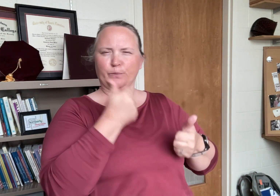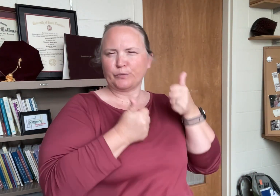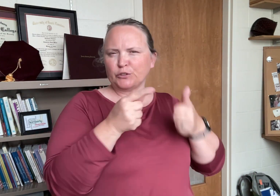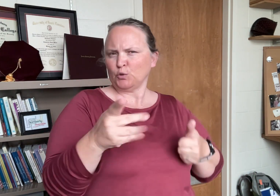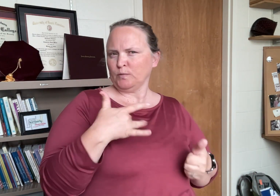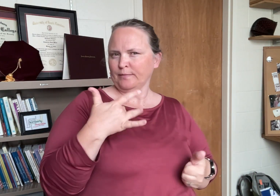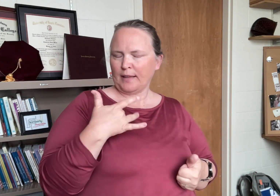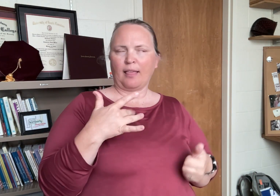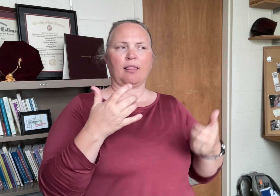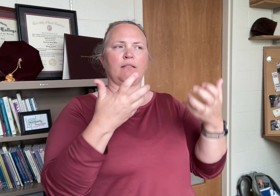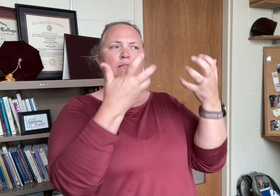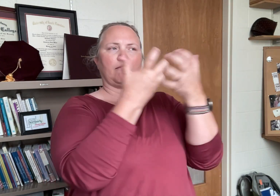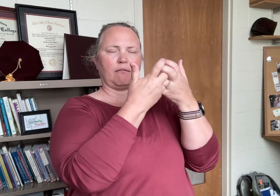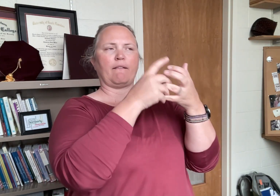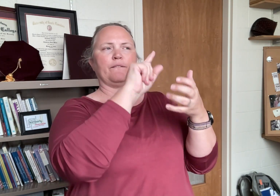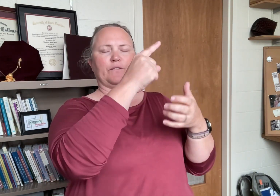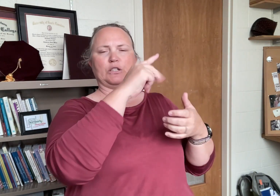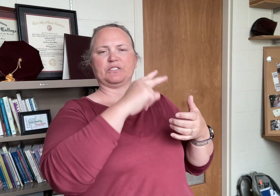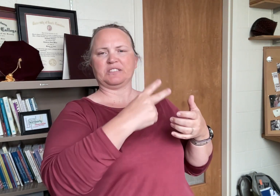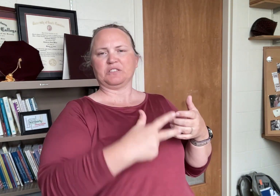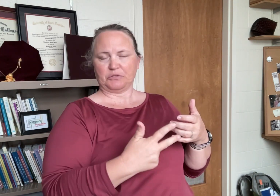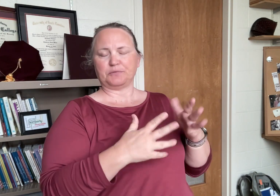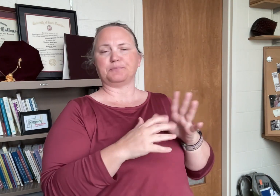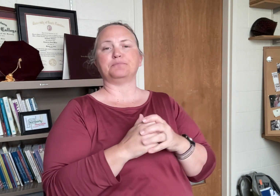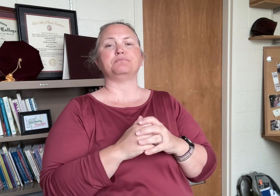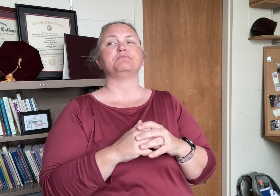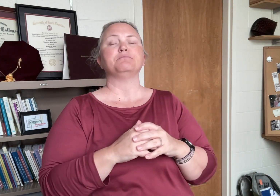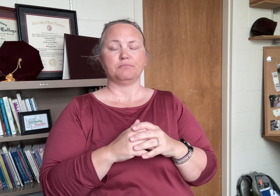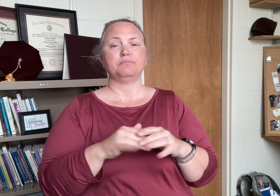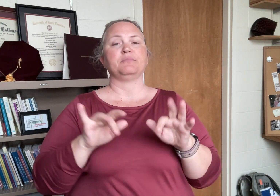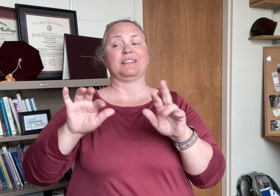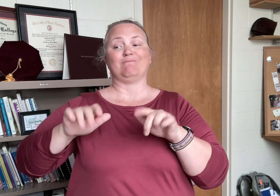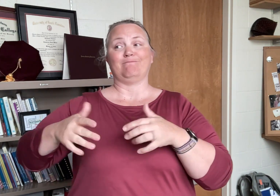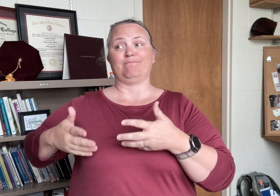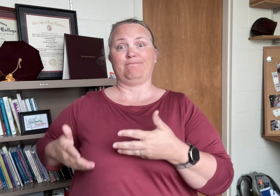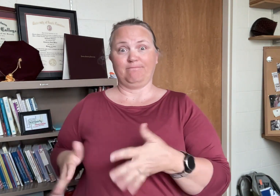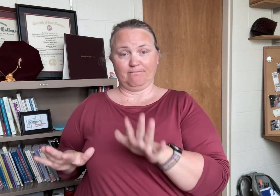And then if it doesn't get accepted there, what would be the next best fit and so forth.